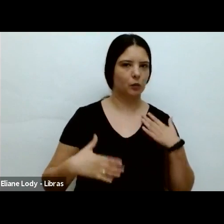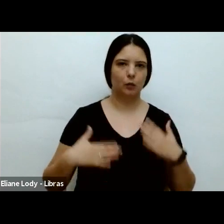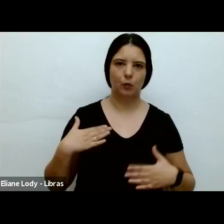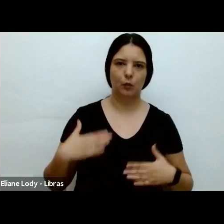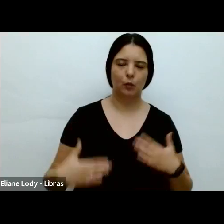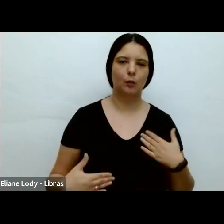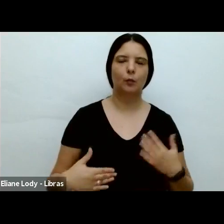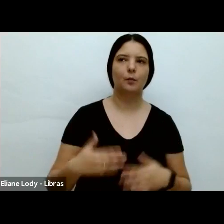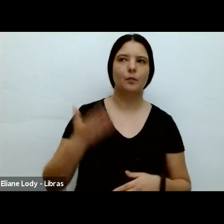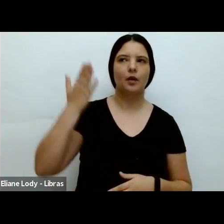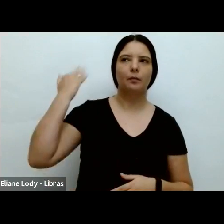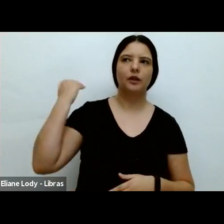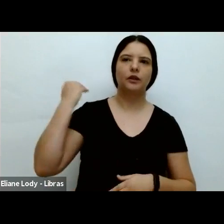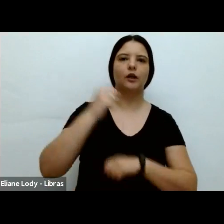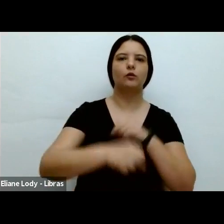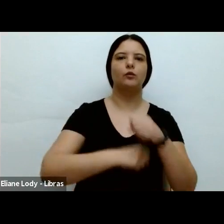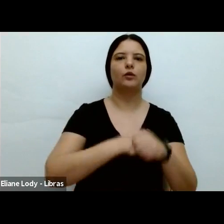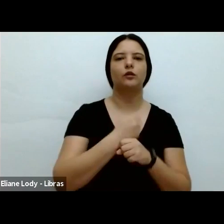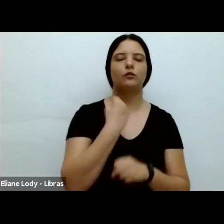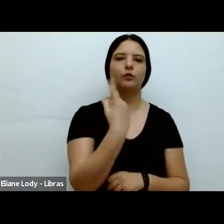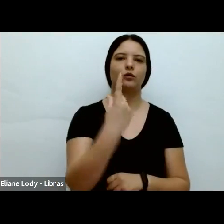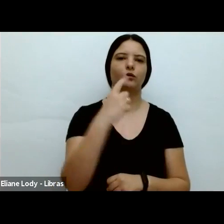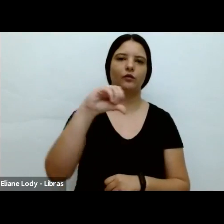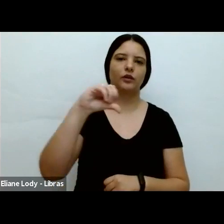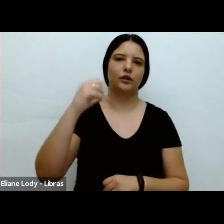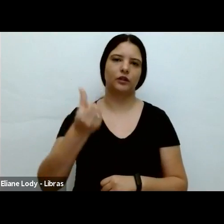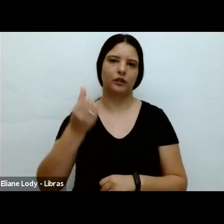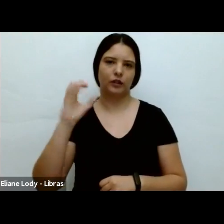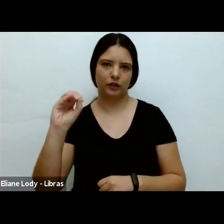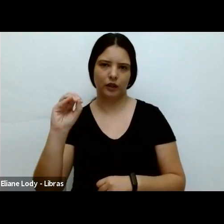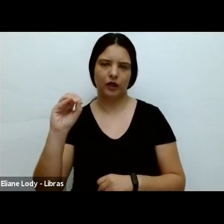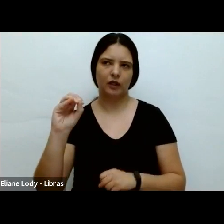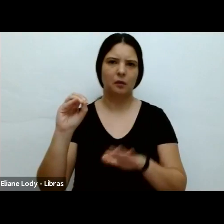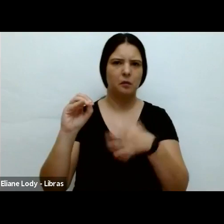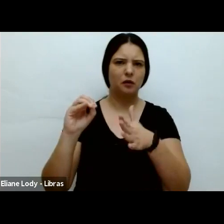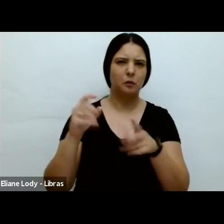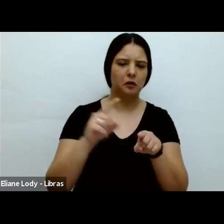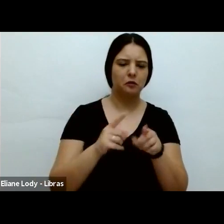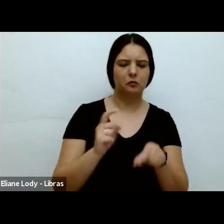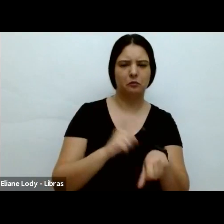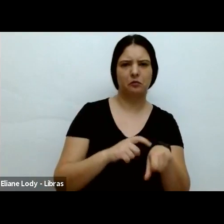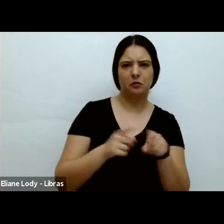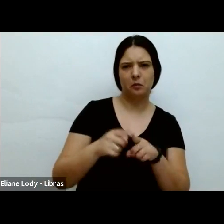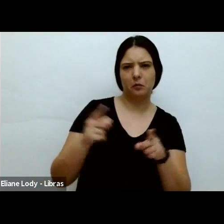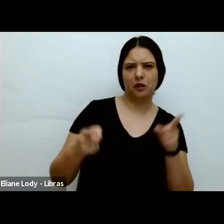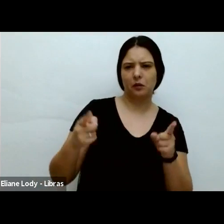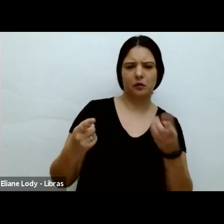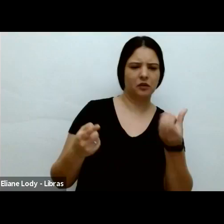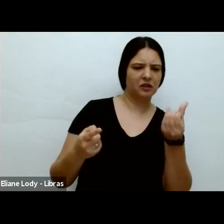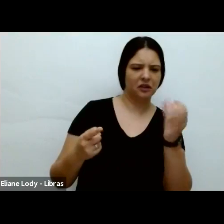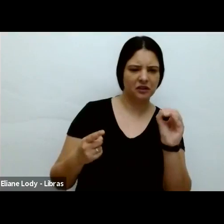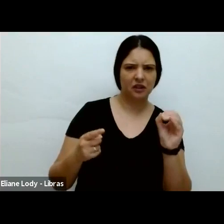Bye. y far the most imp y far the most important reasonable far the most important reasonable. Pretty much or death in